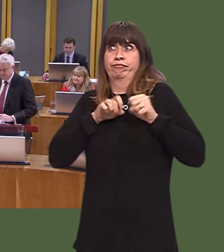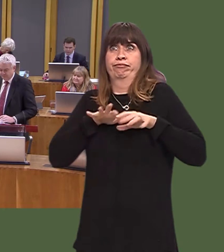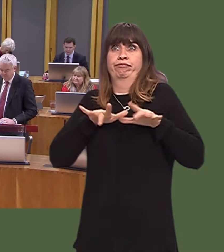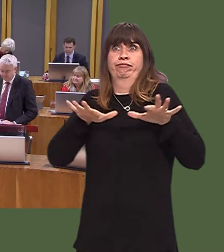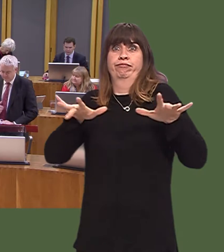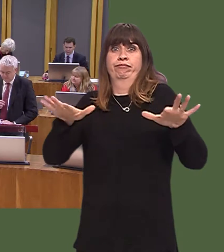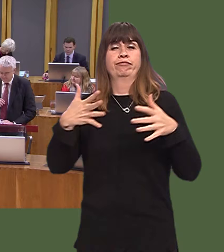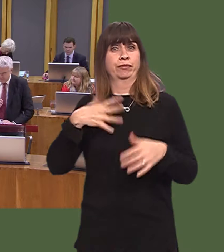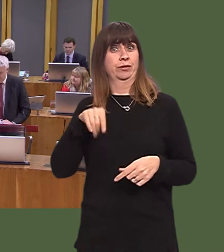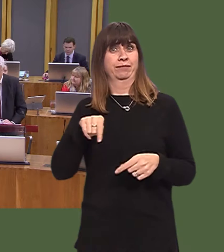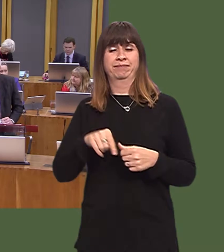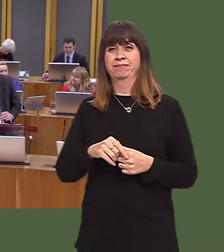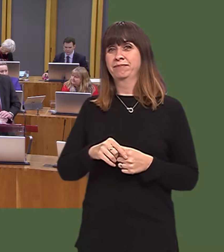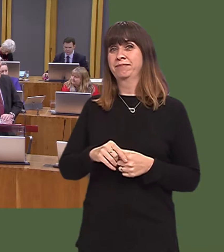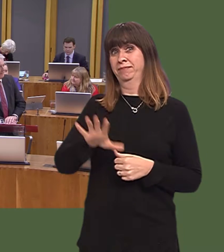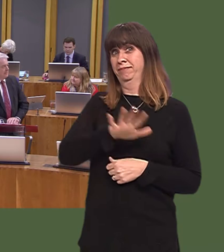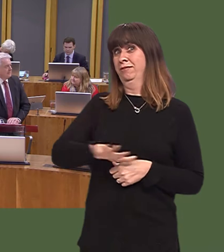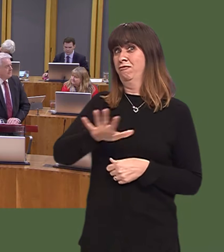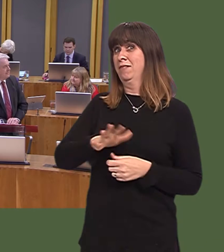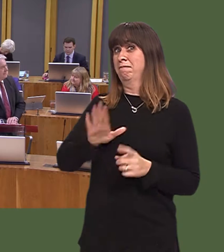of people using the Welsh language in the county.